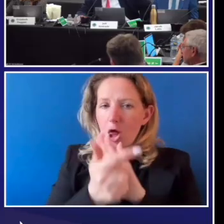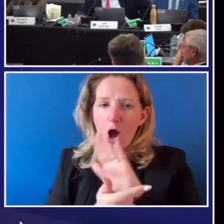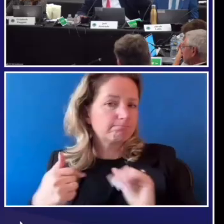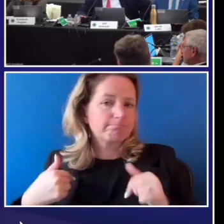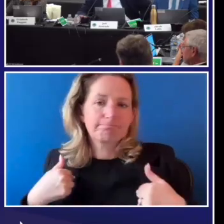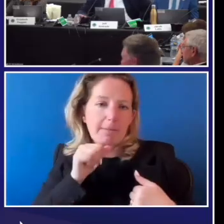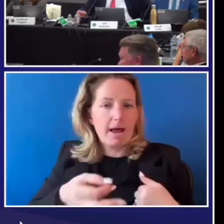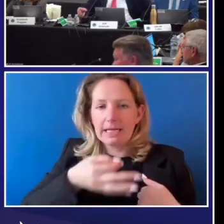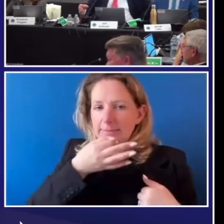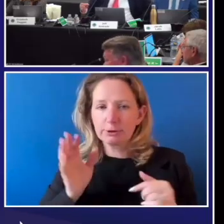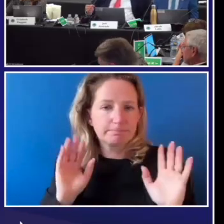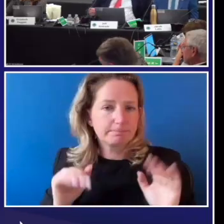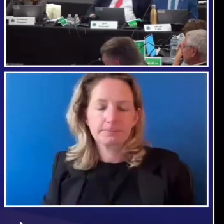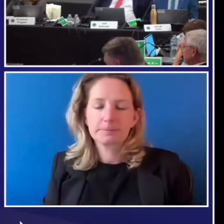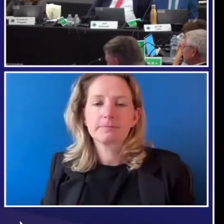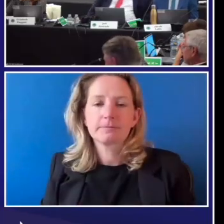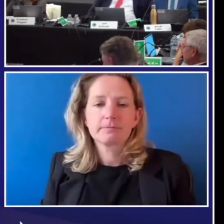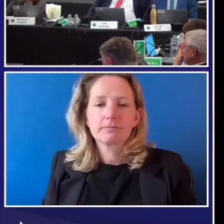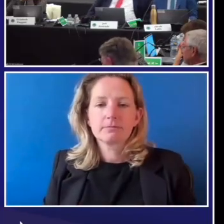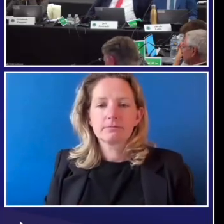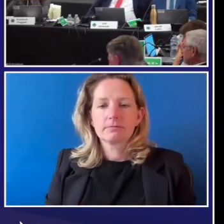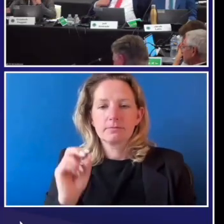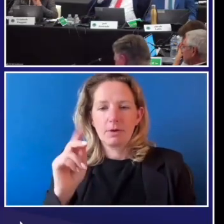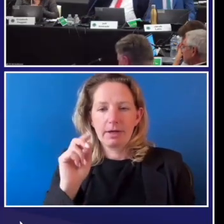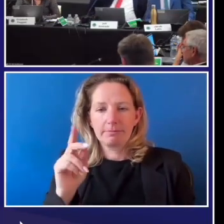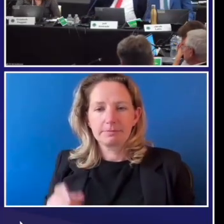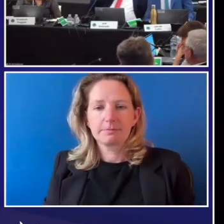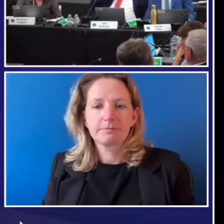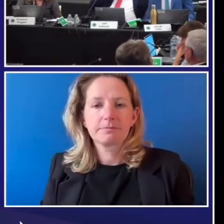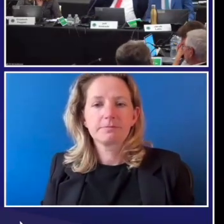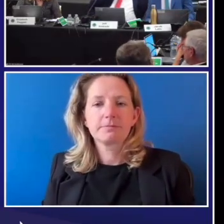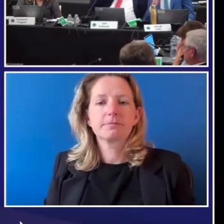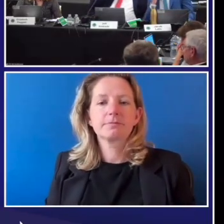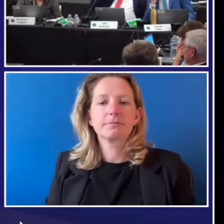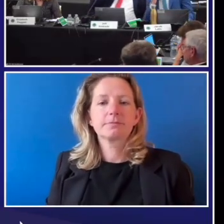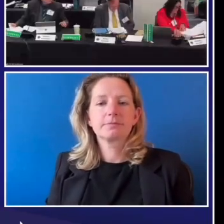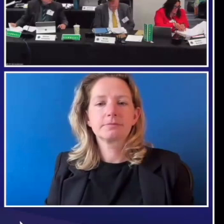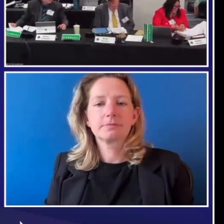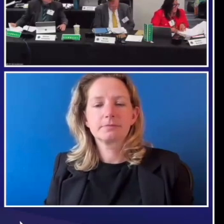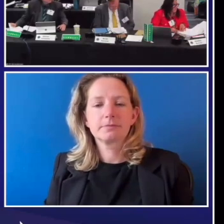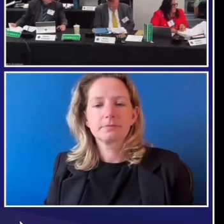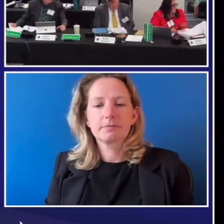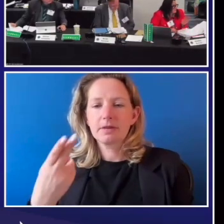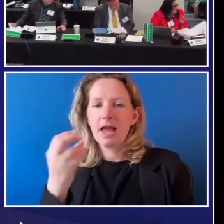Monty, any follow up? Okay, thank you. Heather, I'm back over to you. Thank you, and I appreciate that.